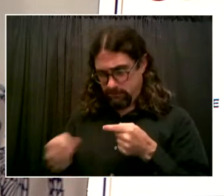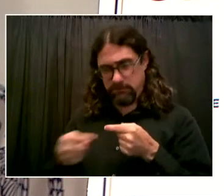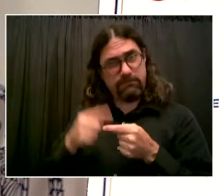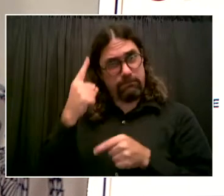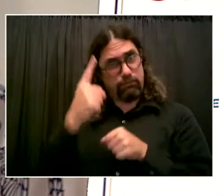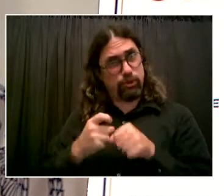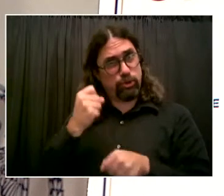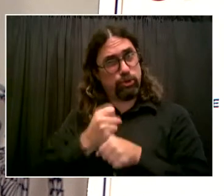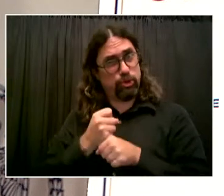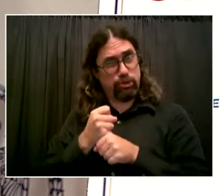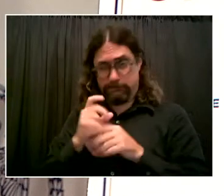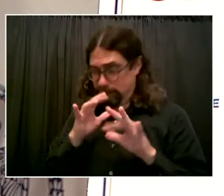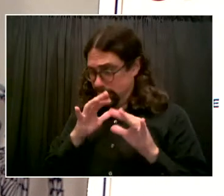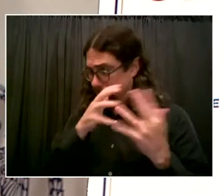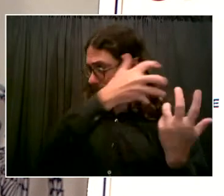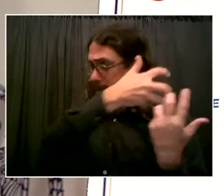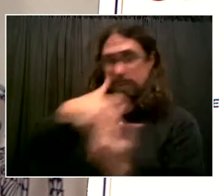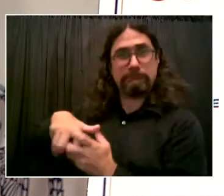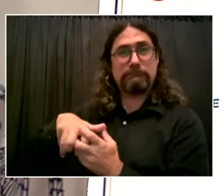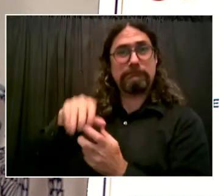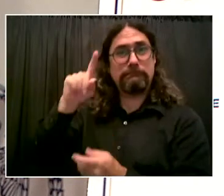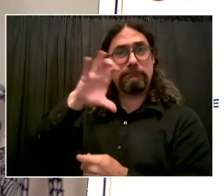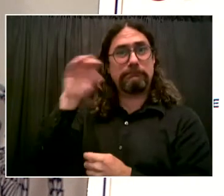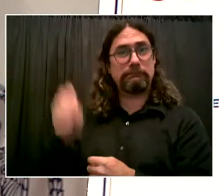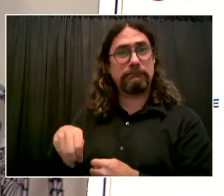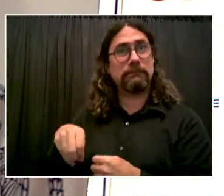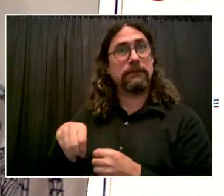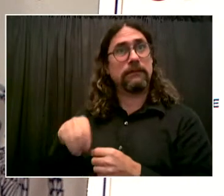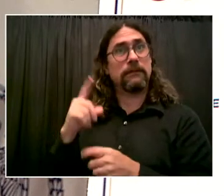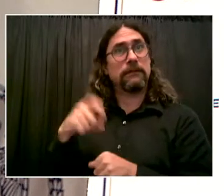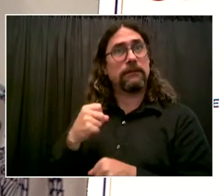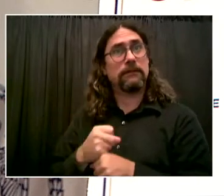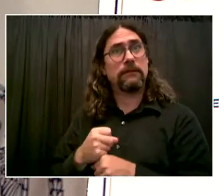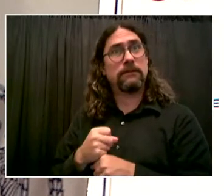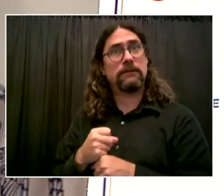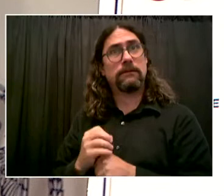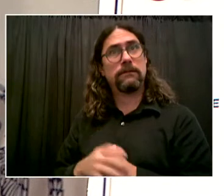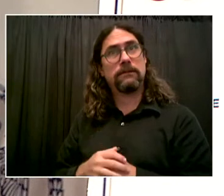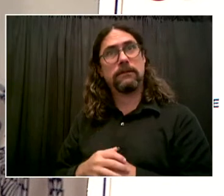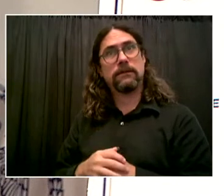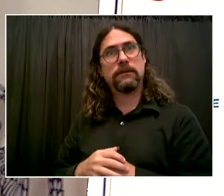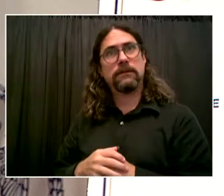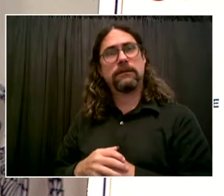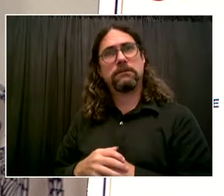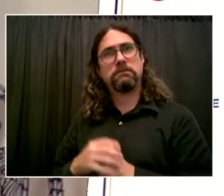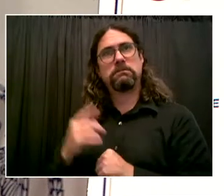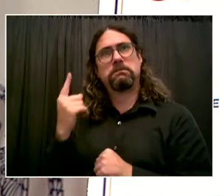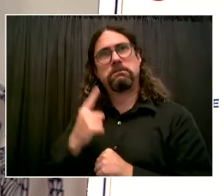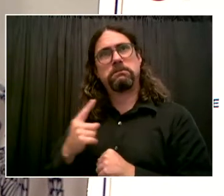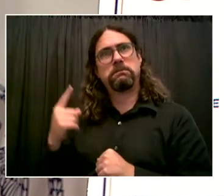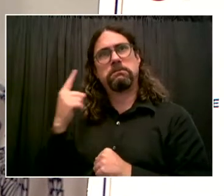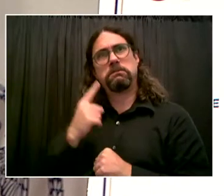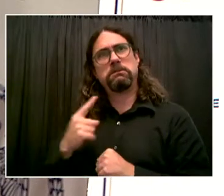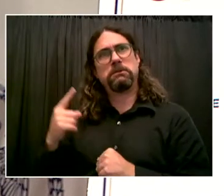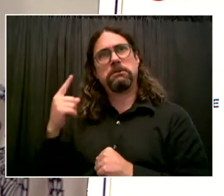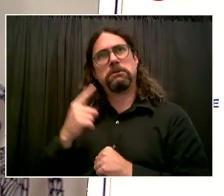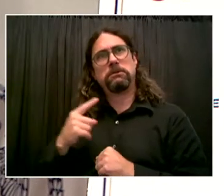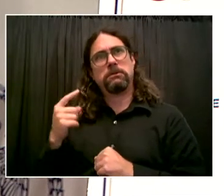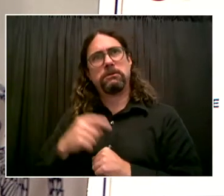BEFORE THE PANDEMIC STAREDT. I'M CURIOUS WHY YOU HAVEN'T BEEN A LITTLEMO RE AGGRESSVIE ABOUT